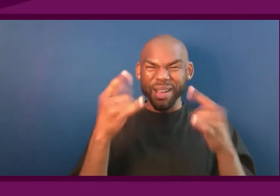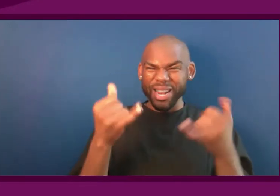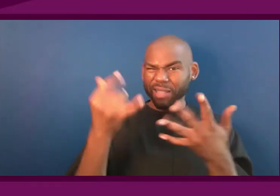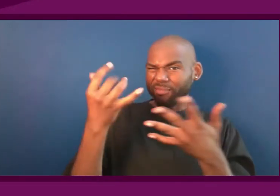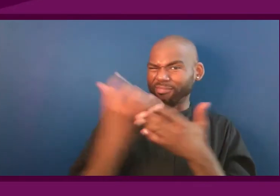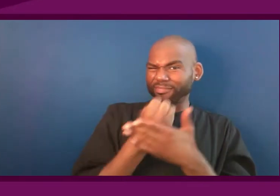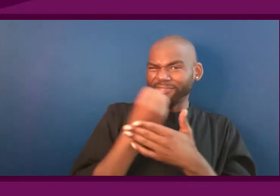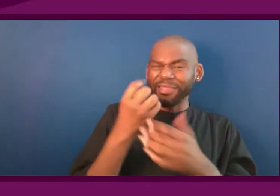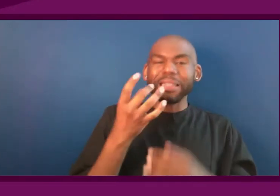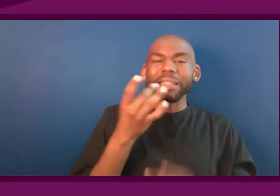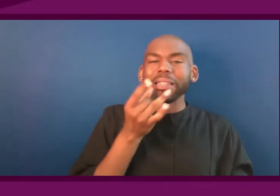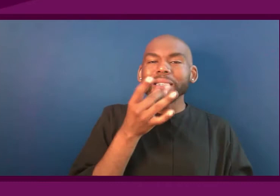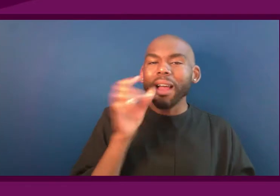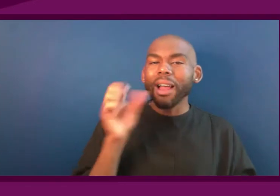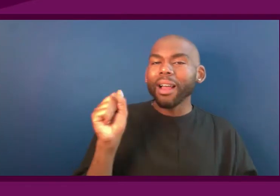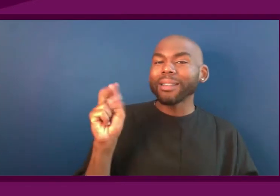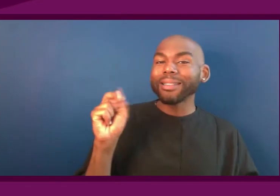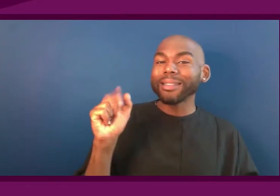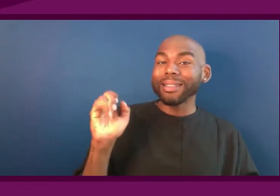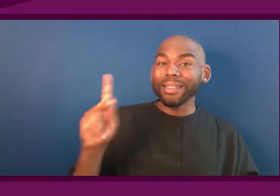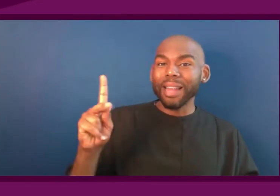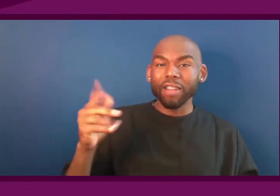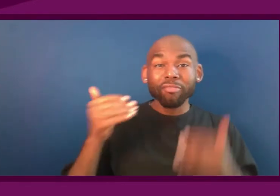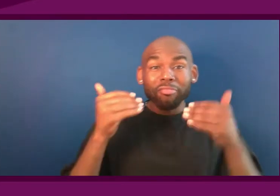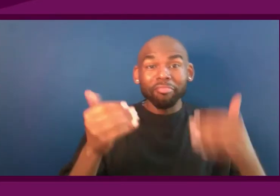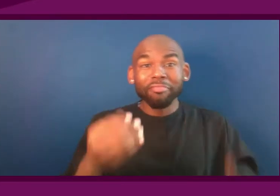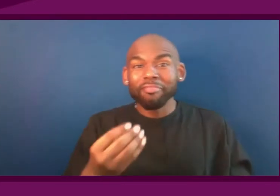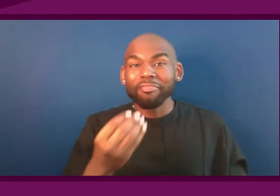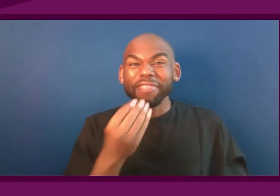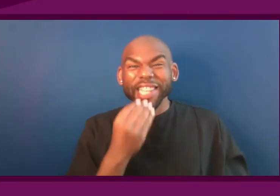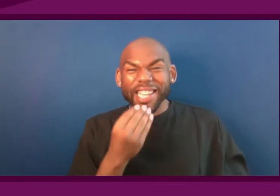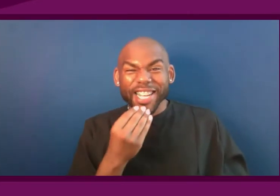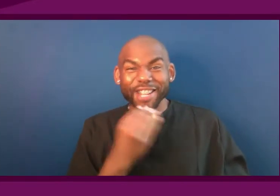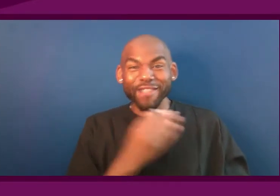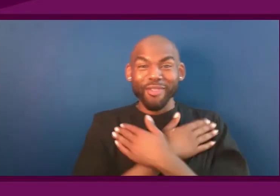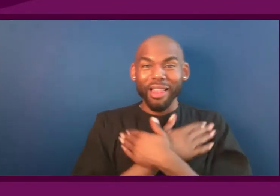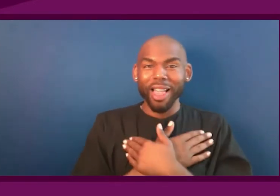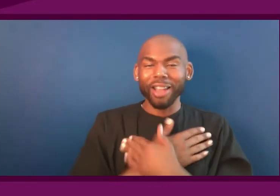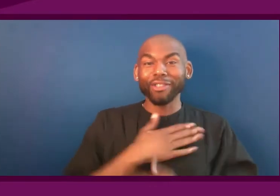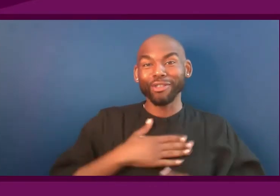amazing work in the realm of disability inclusion and I'm so, so excited to speak with you today.